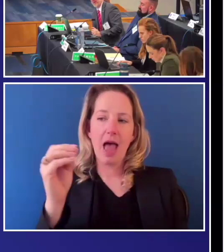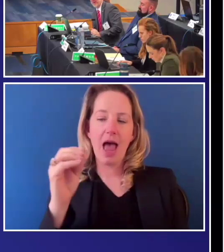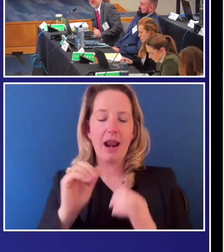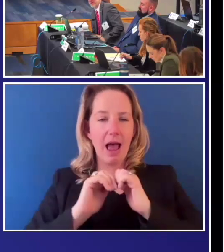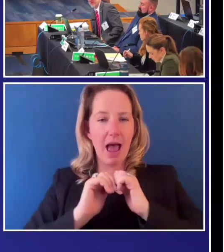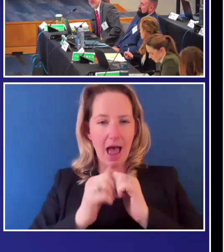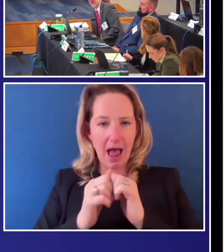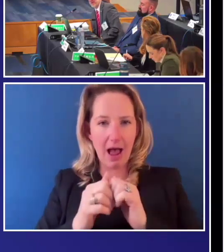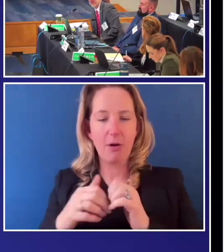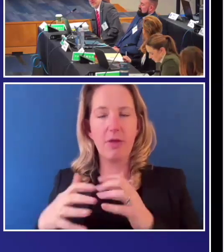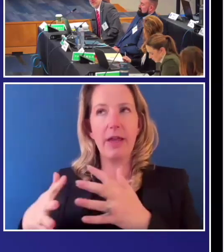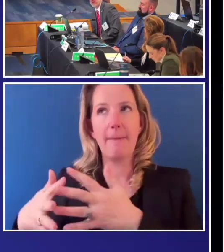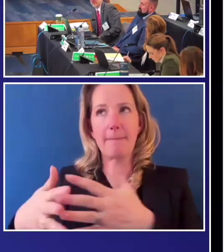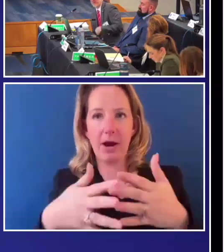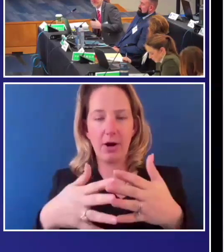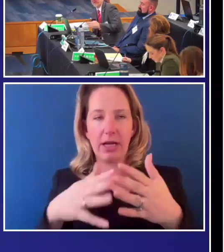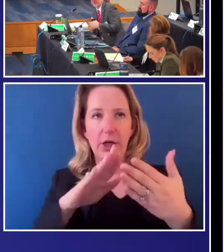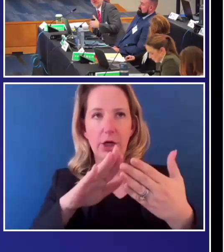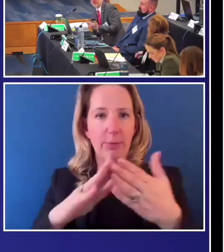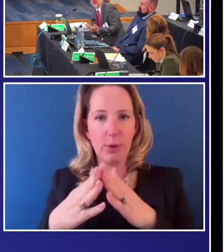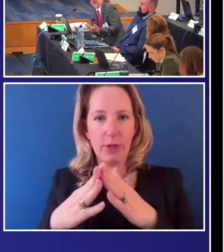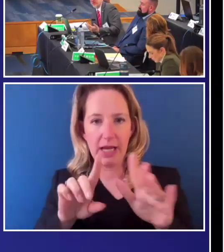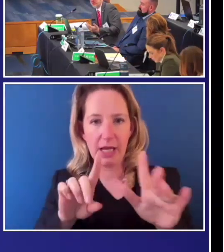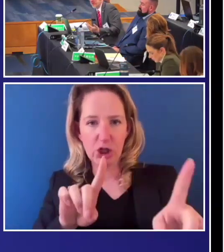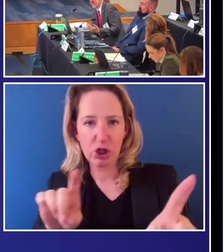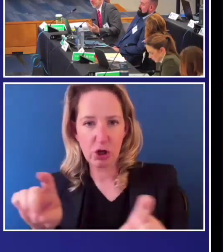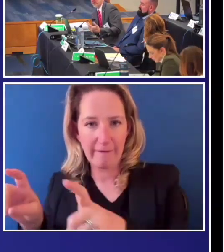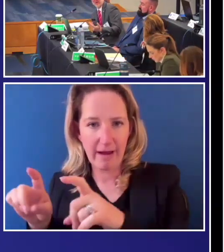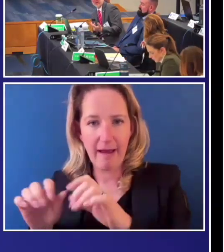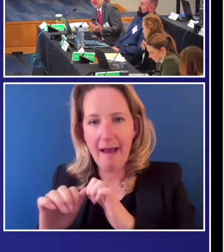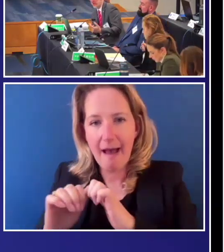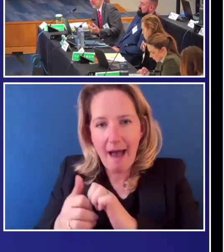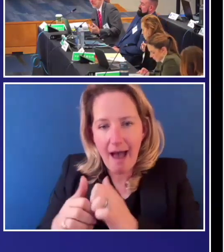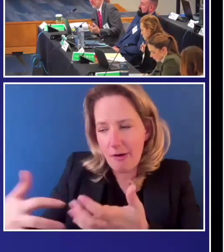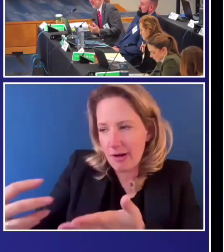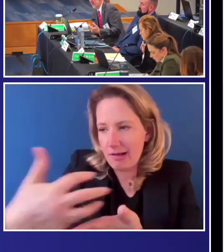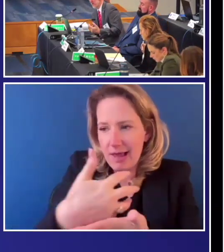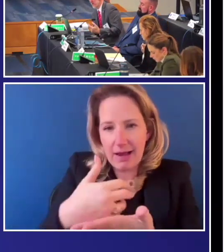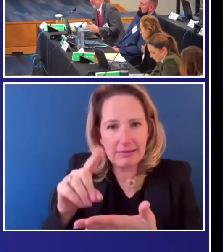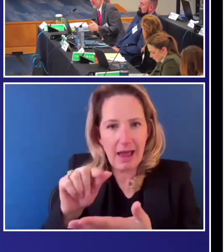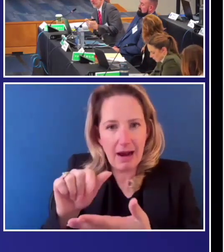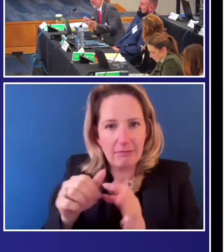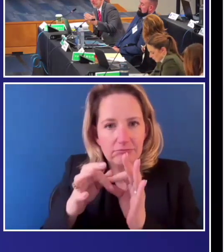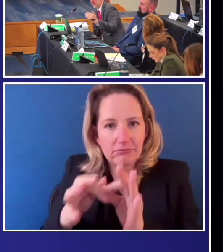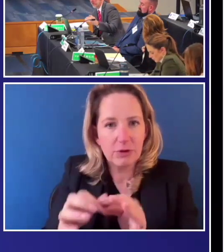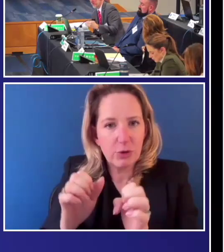collects data on, on folks by educational attainment, currently it offers a couple of